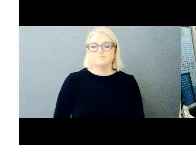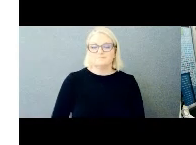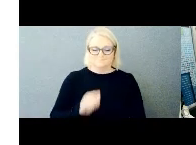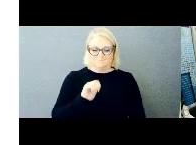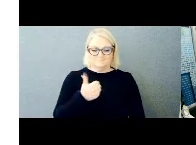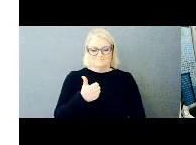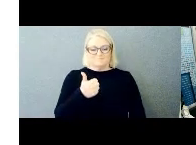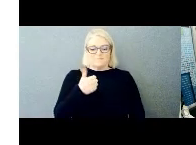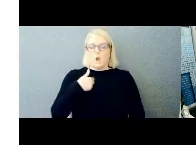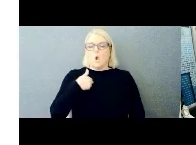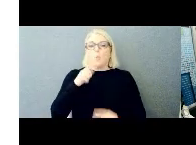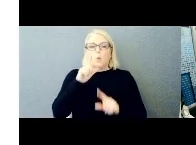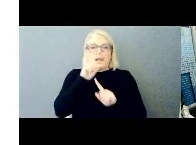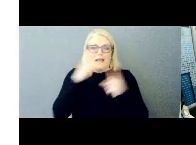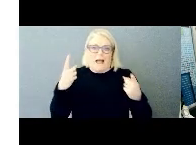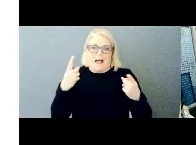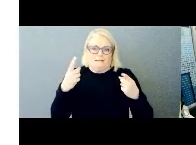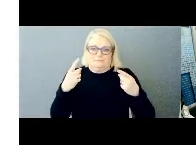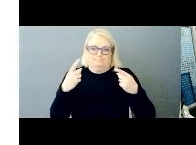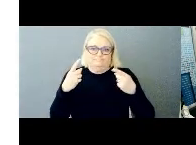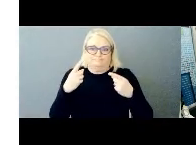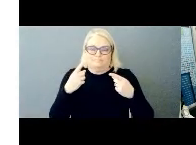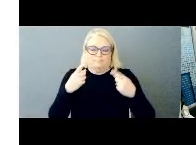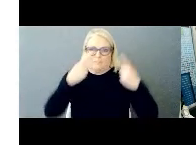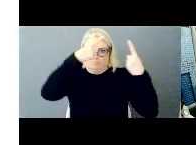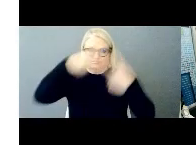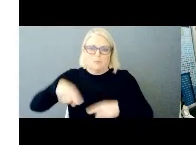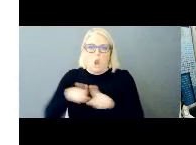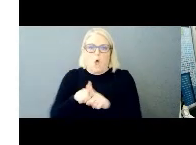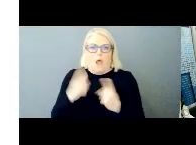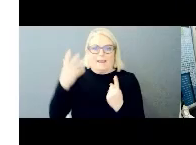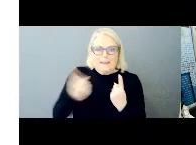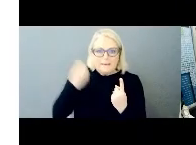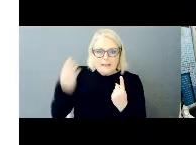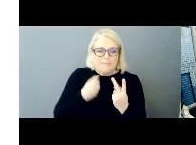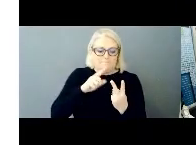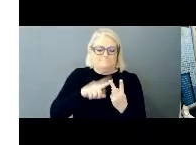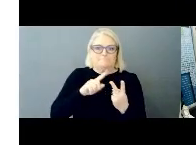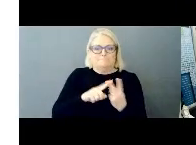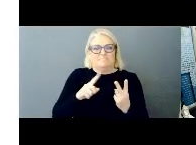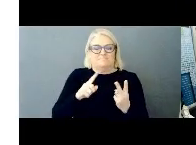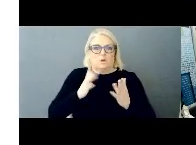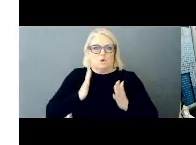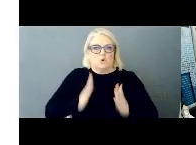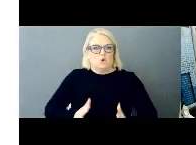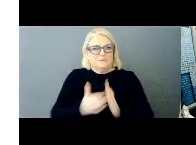Those upstream determinants, like income, human capital, employment. And you can see health services